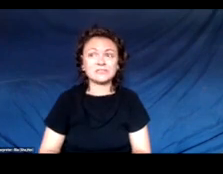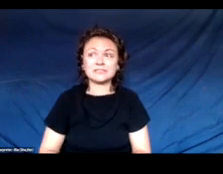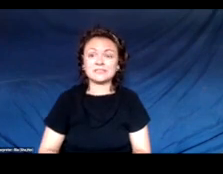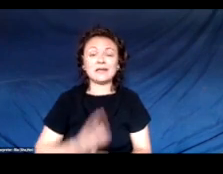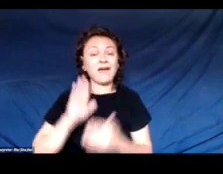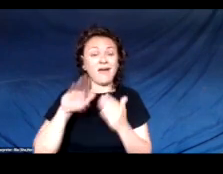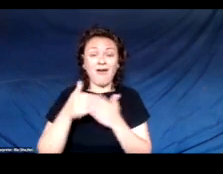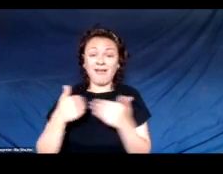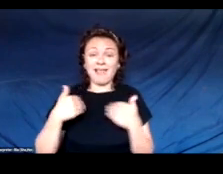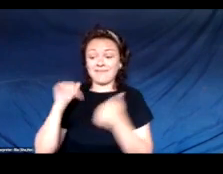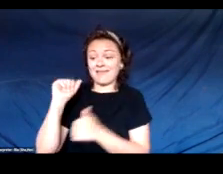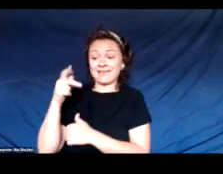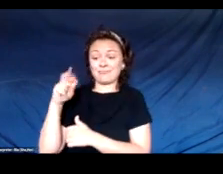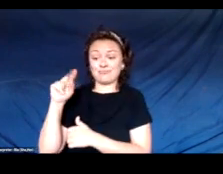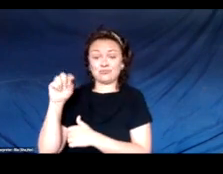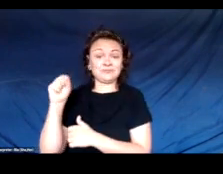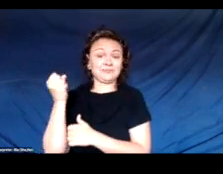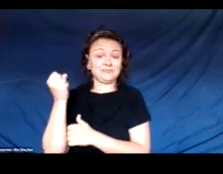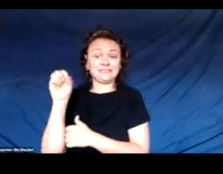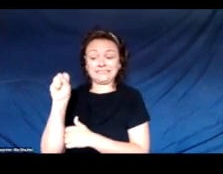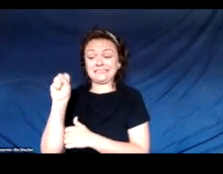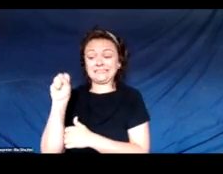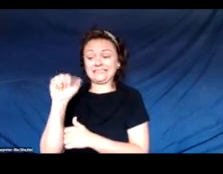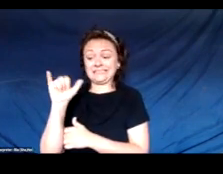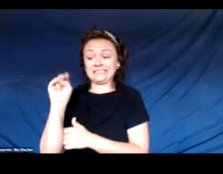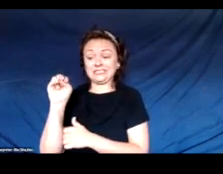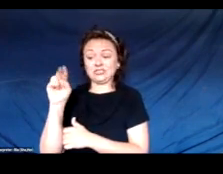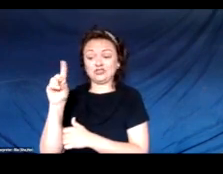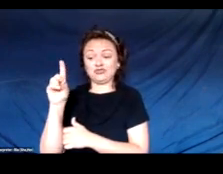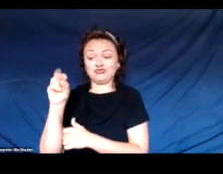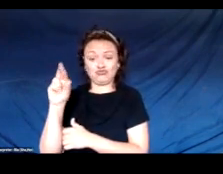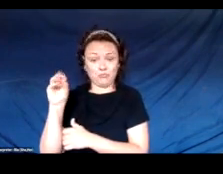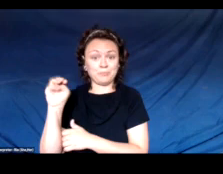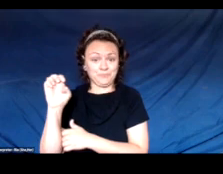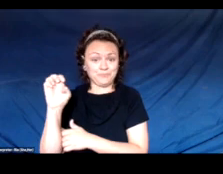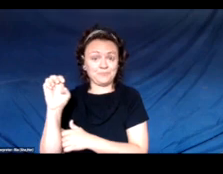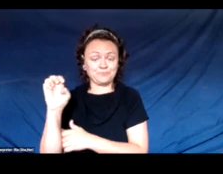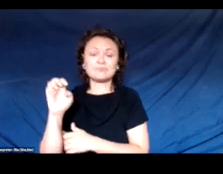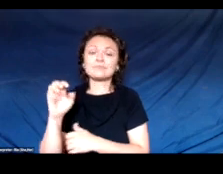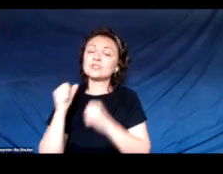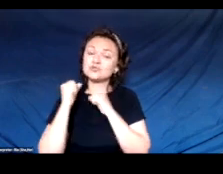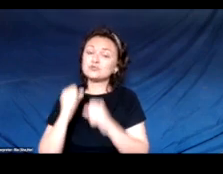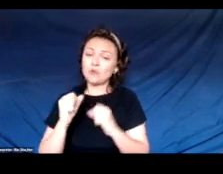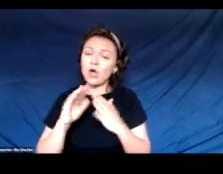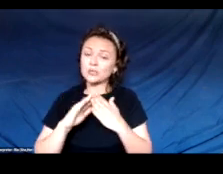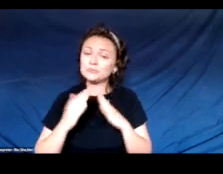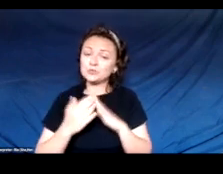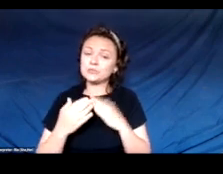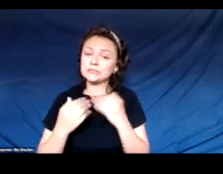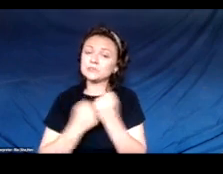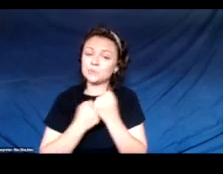there's a strong family community of other families